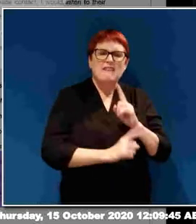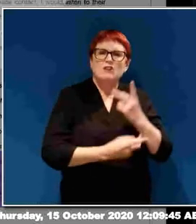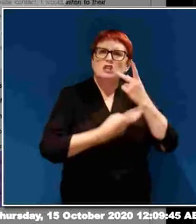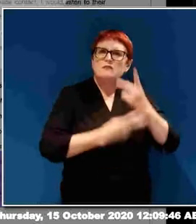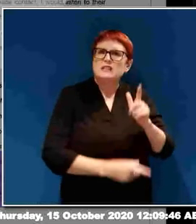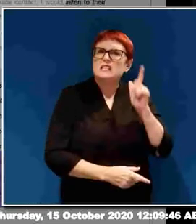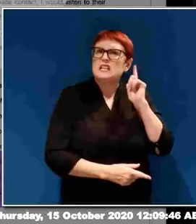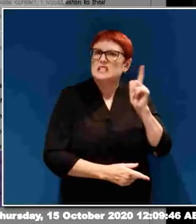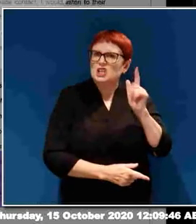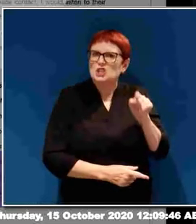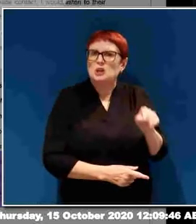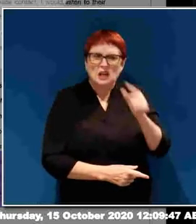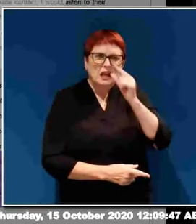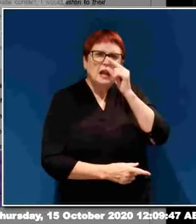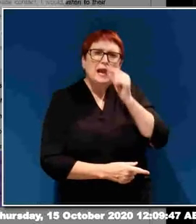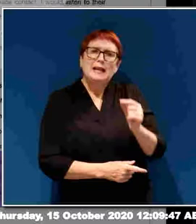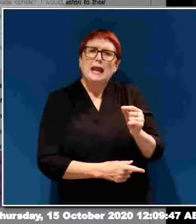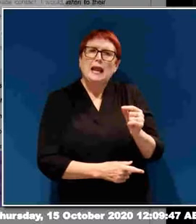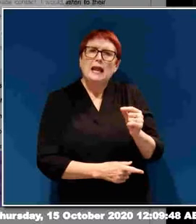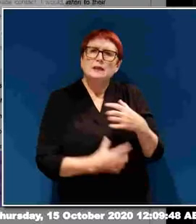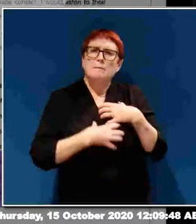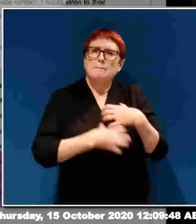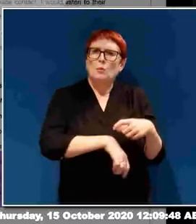time at a school, probably.